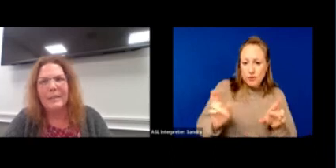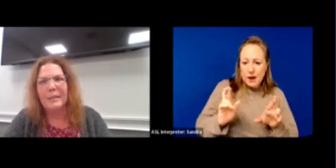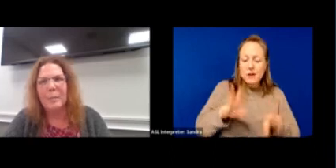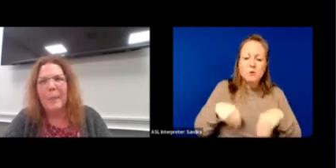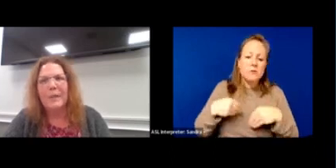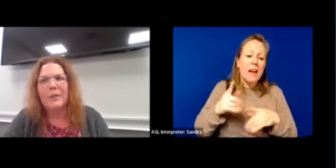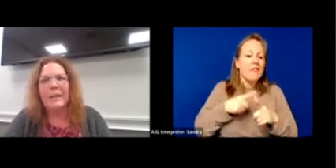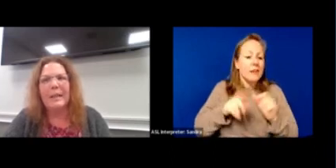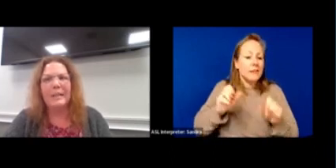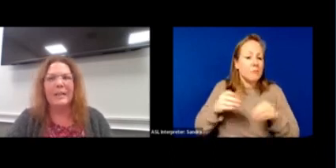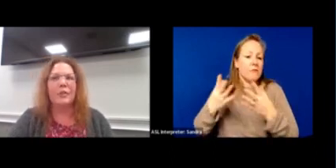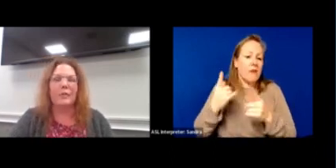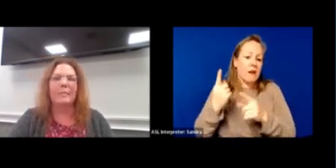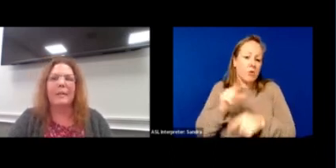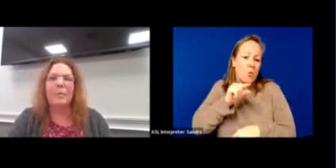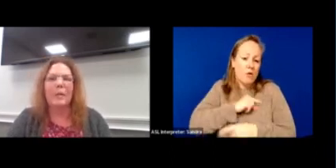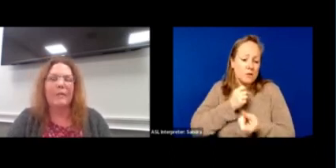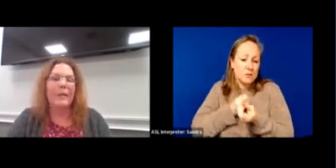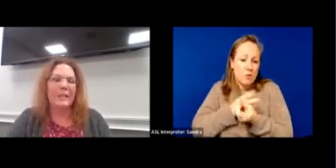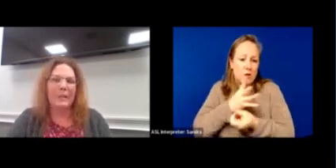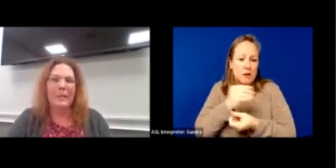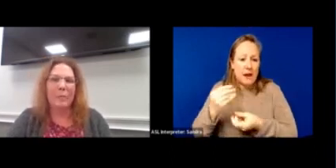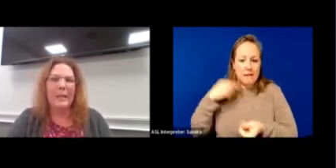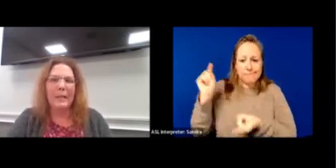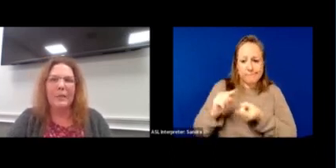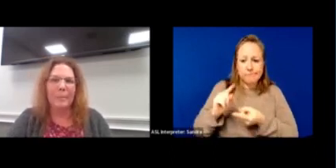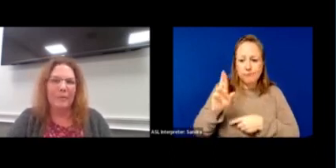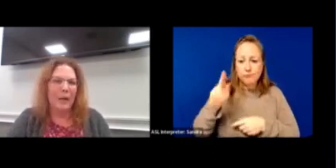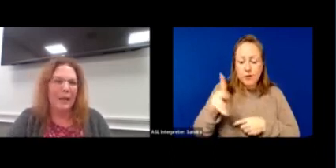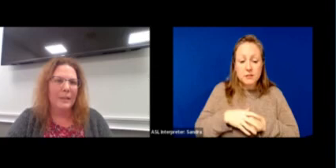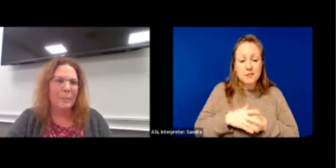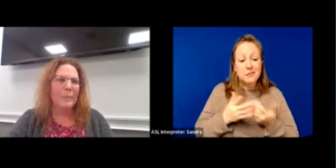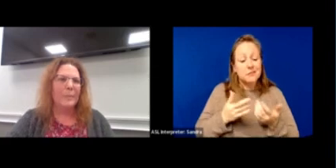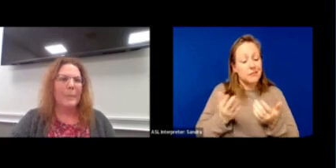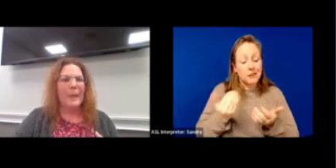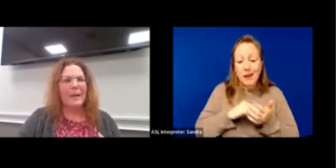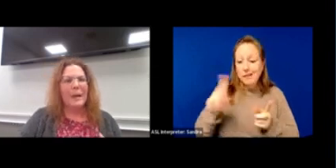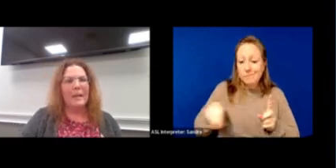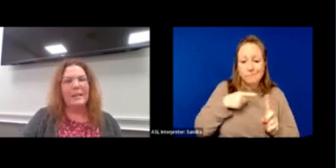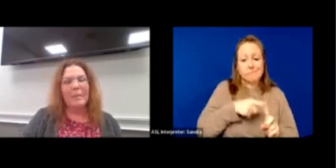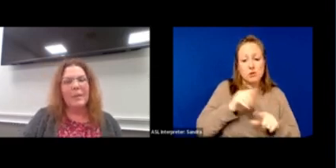risk. Training is an extremely important investment that we need to provide. And some of